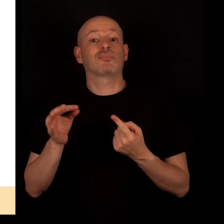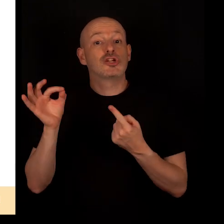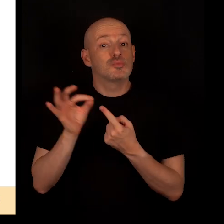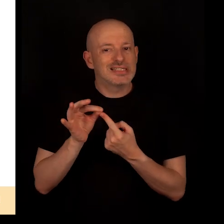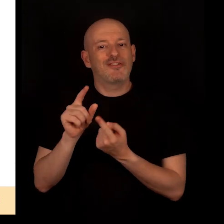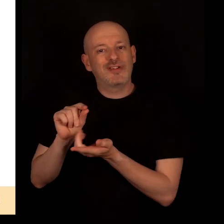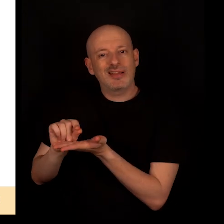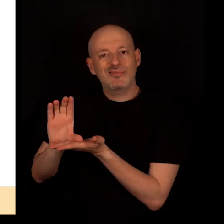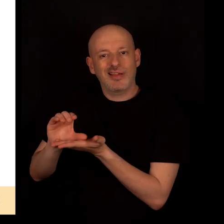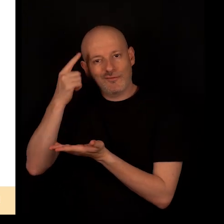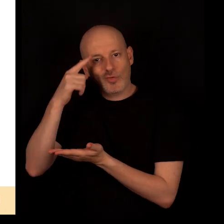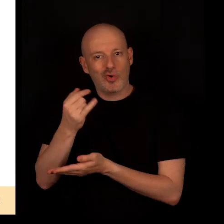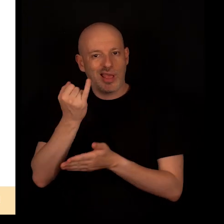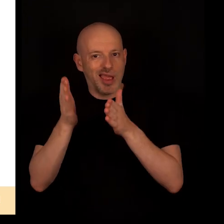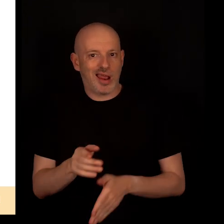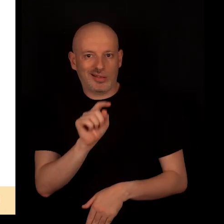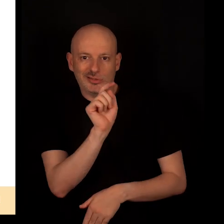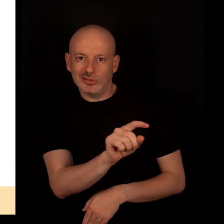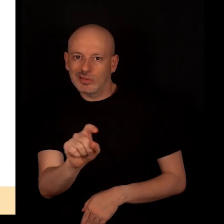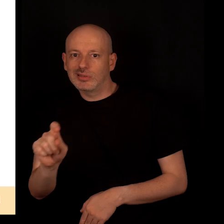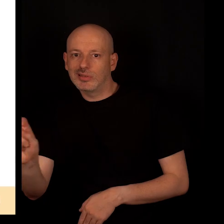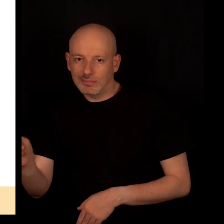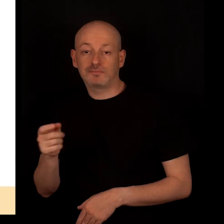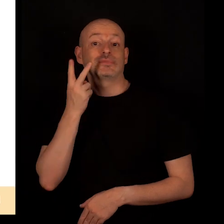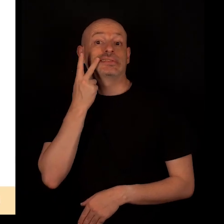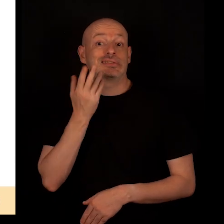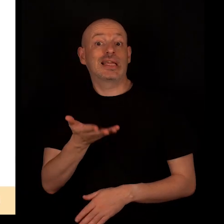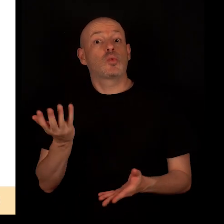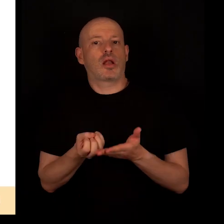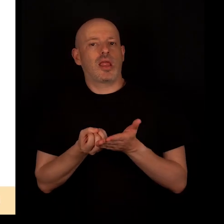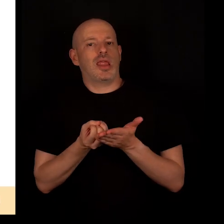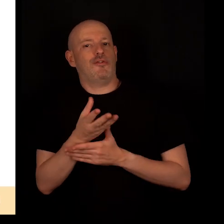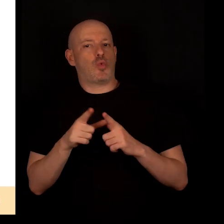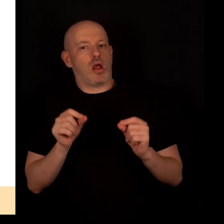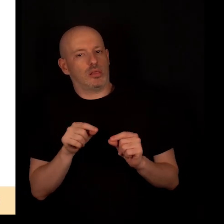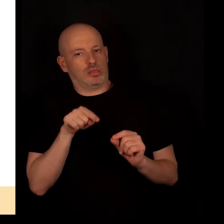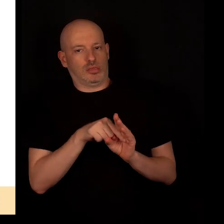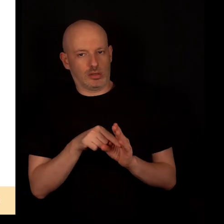And then the specific grant calculation for each artist. This is what you will see in the Info Card.